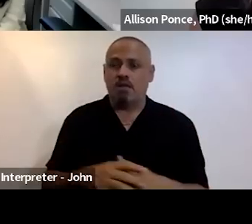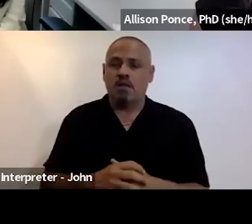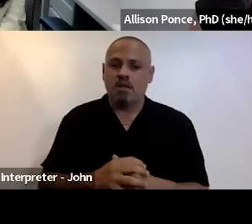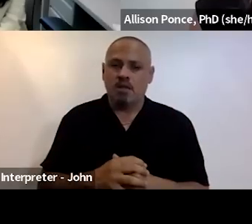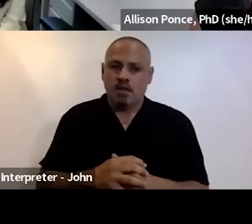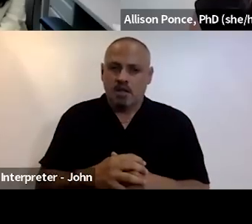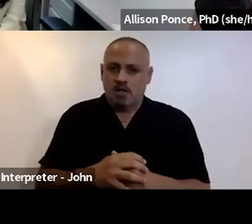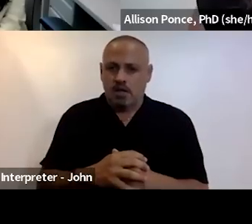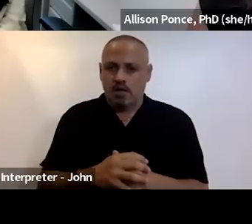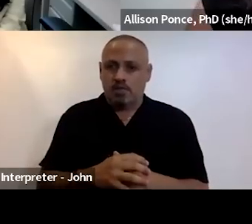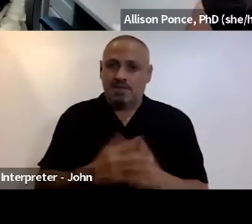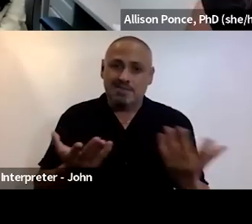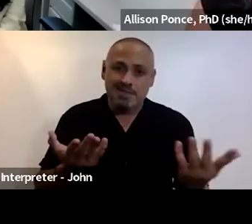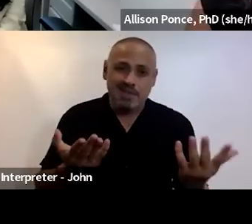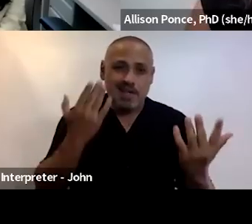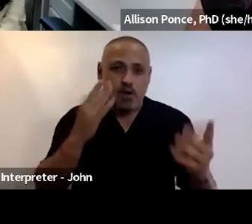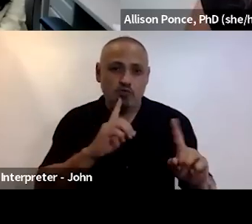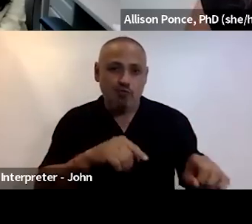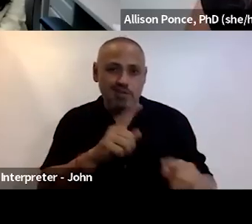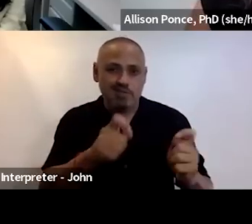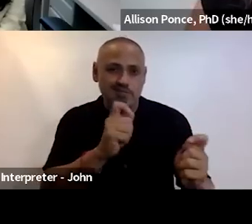I don't know if that answers it, but that's what comes to mind. It's a tough situation.